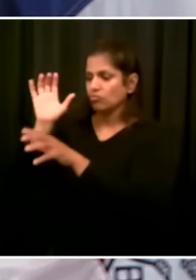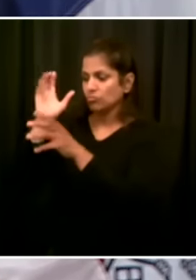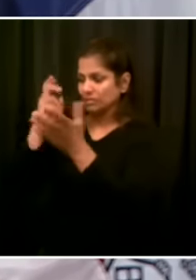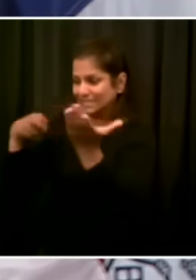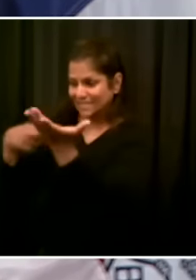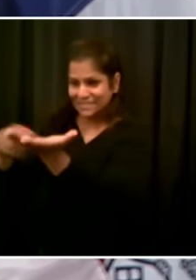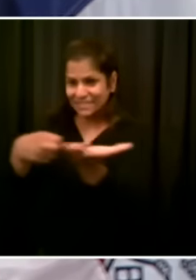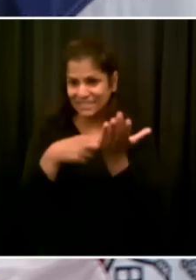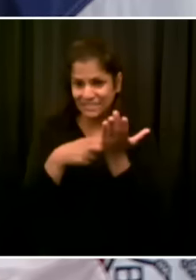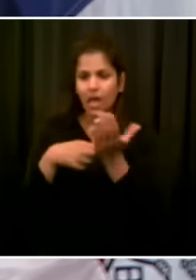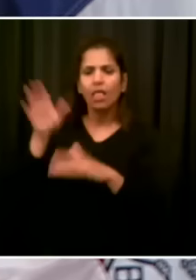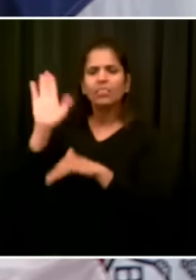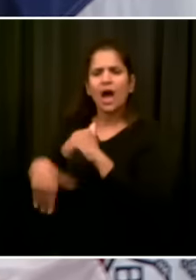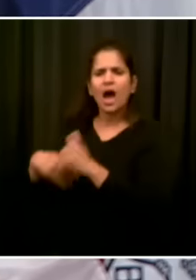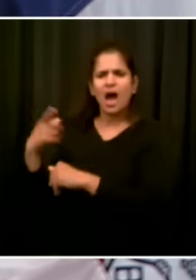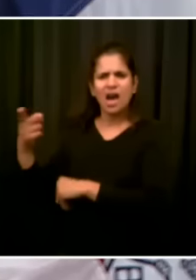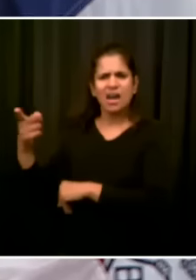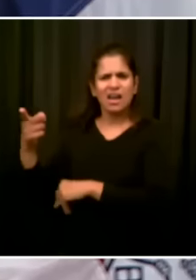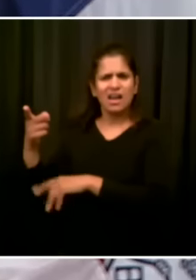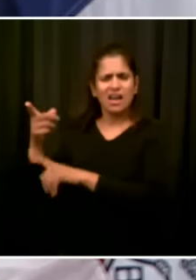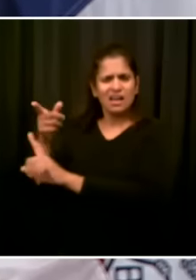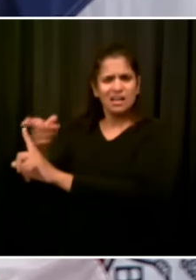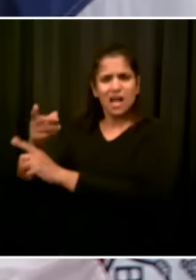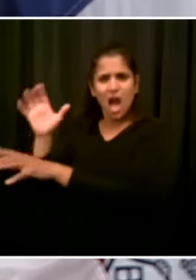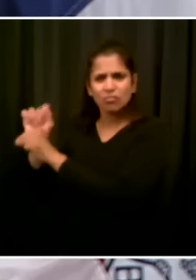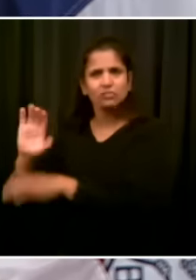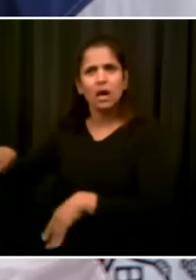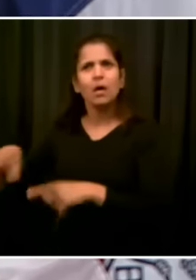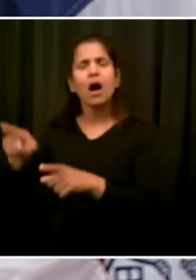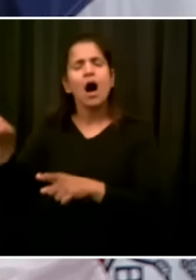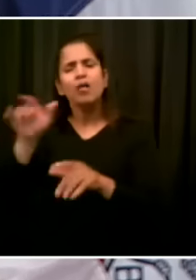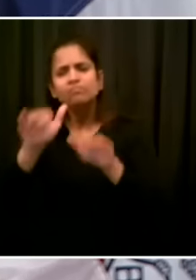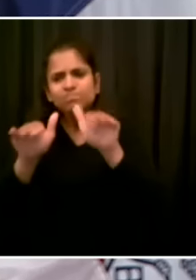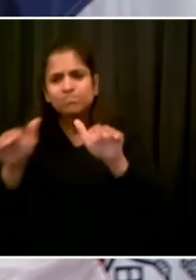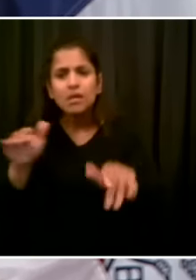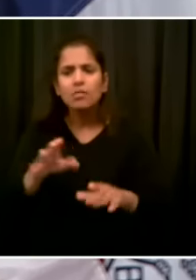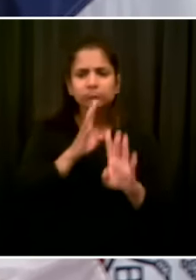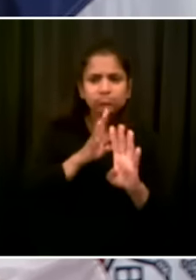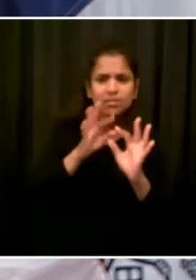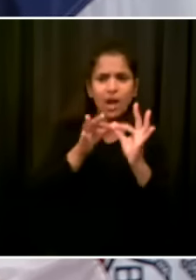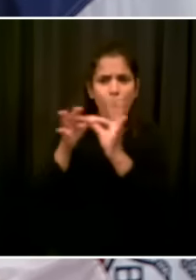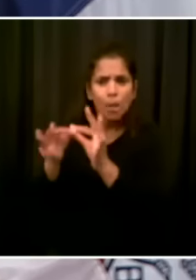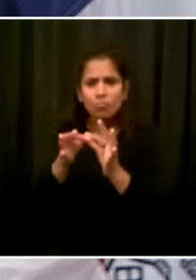THINGS TO UENDRMINE OUR DEMOCRICAT PROCES. S